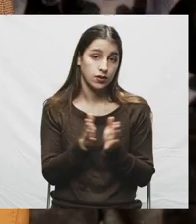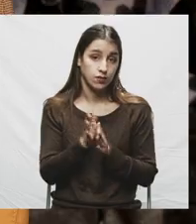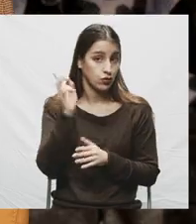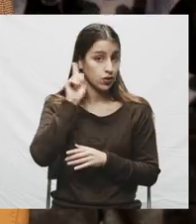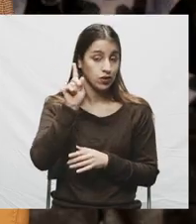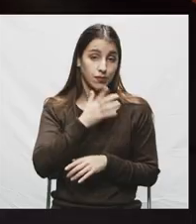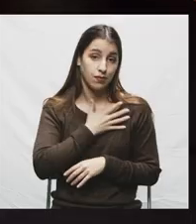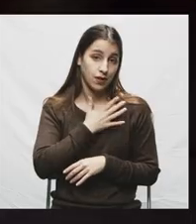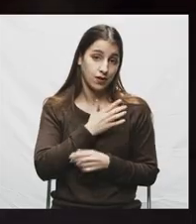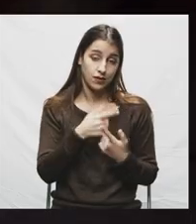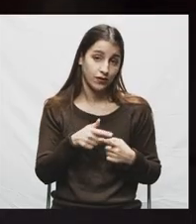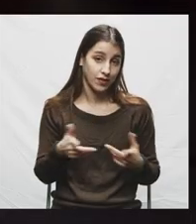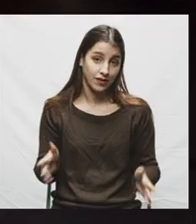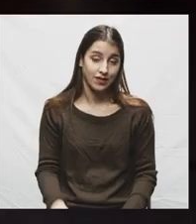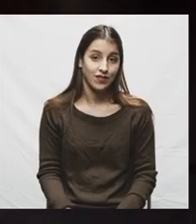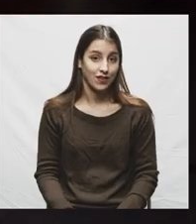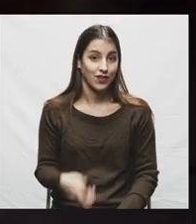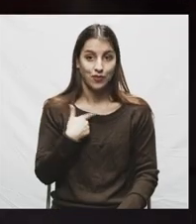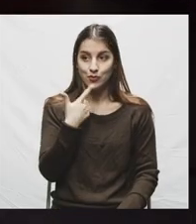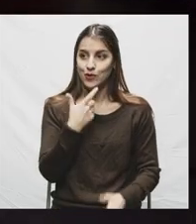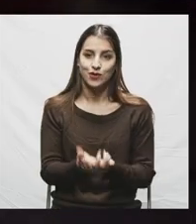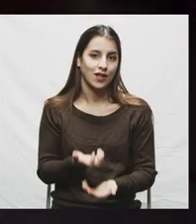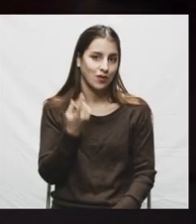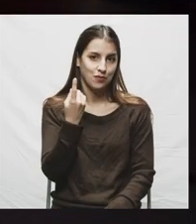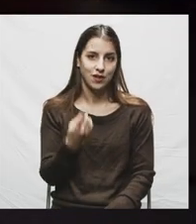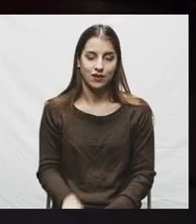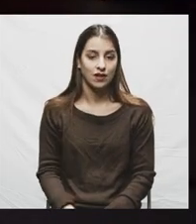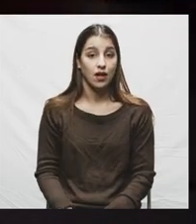But all of them were, differently, crucial to me, I can’t highlight just one.